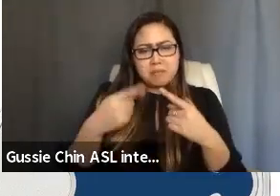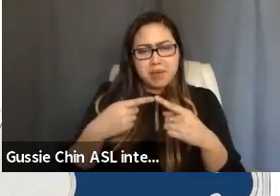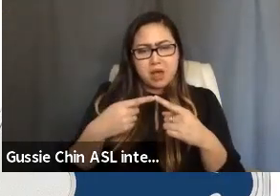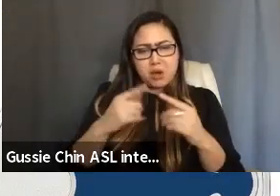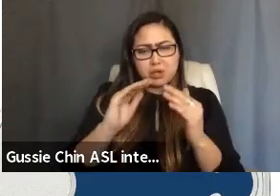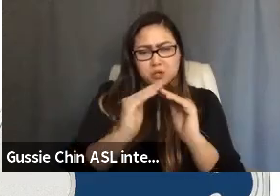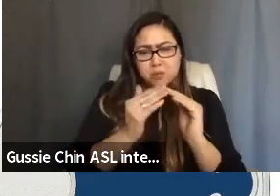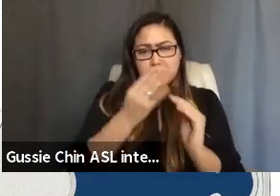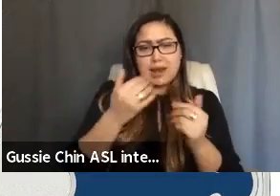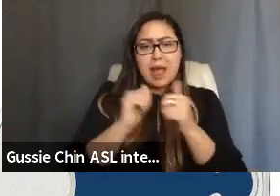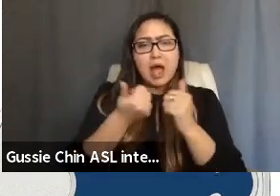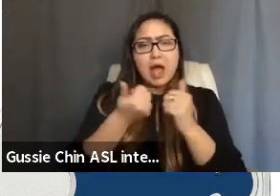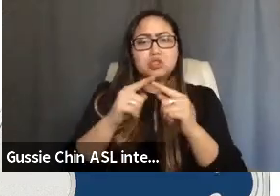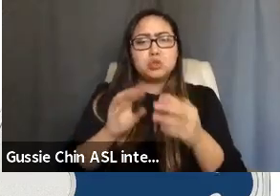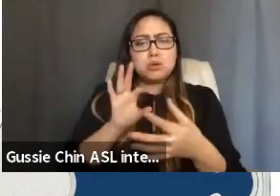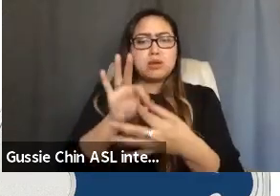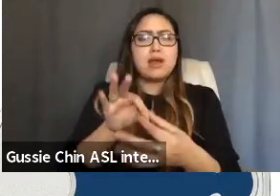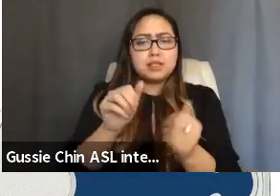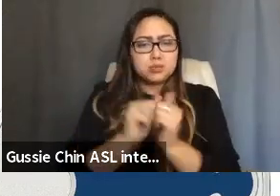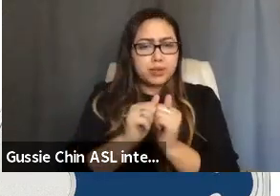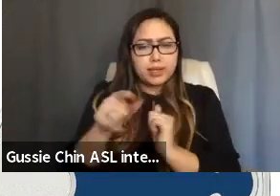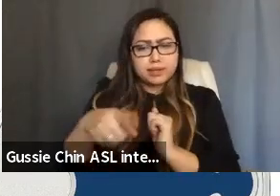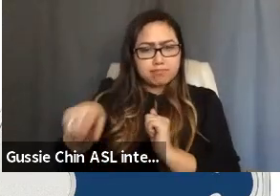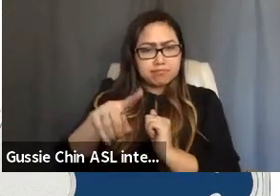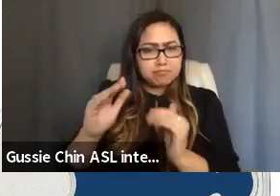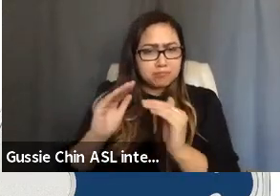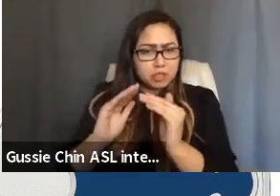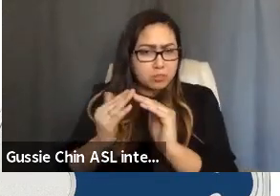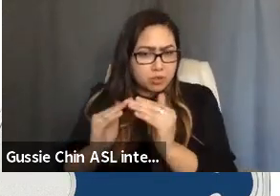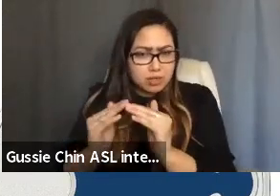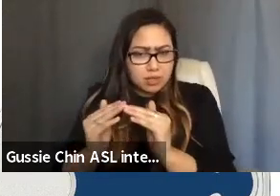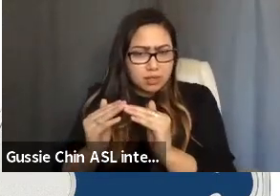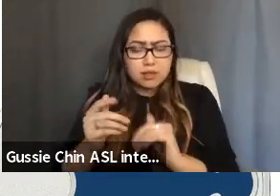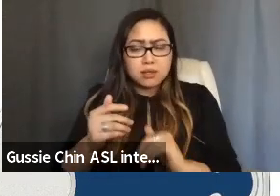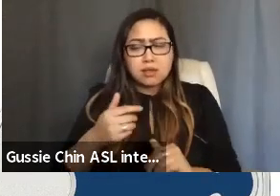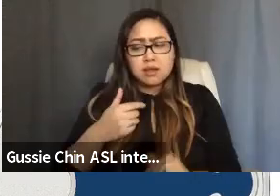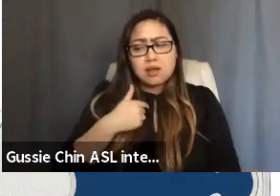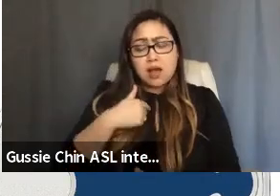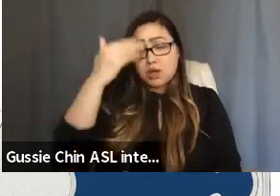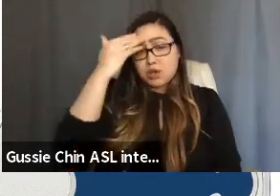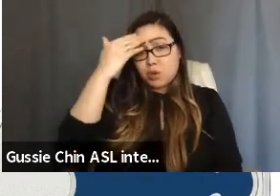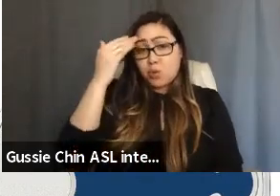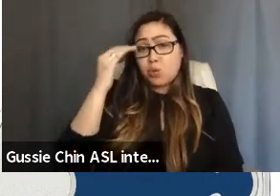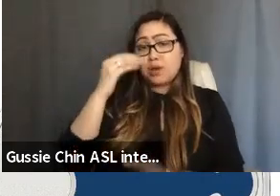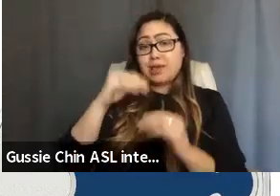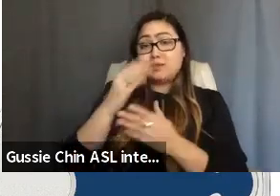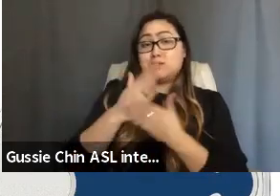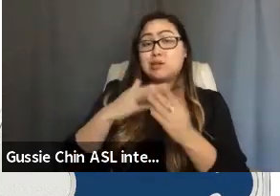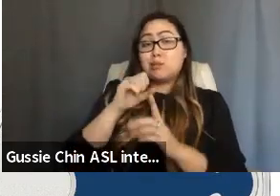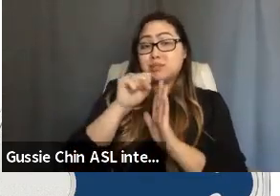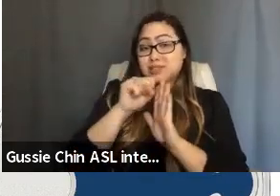to connect with the community. I know that in some states, certainly in some